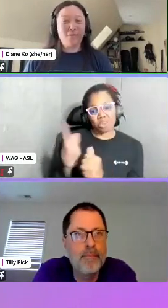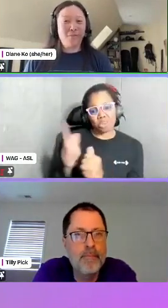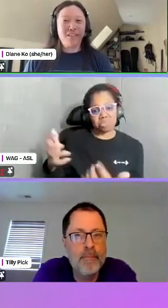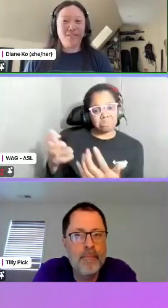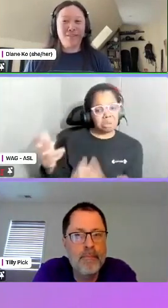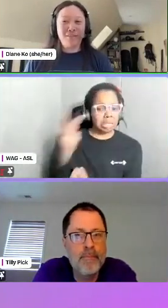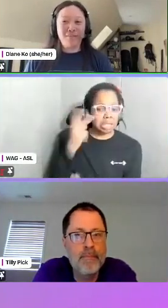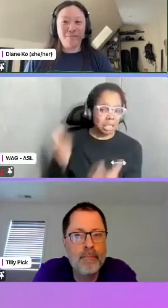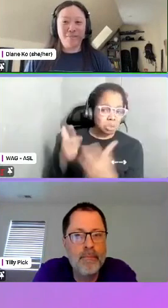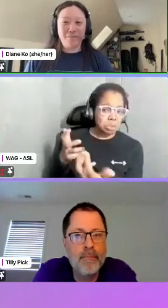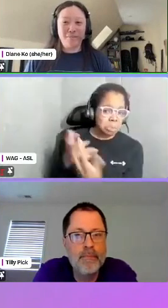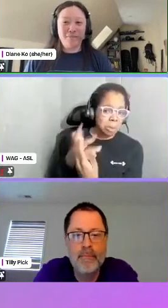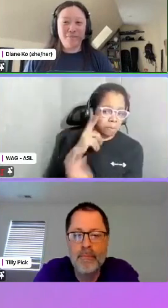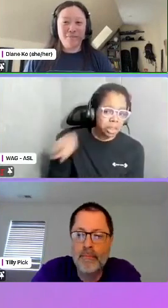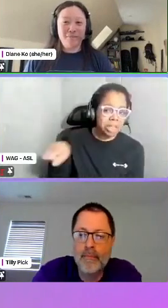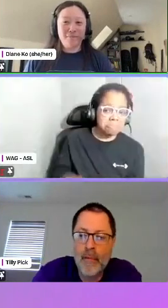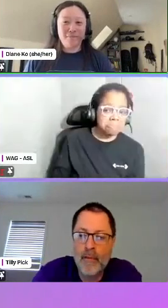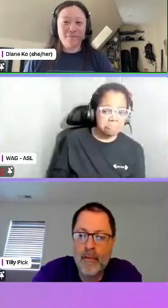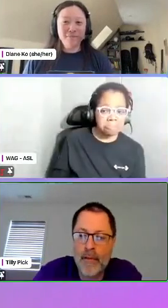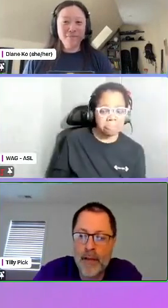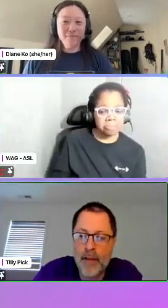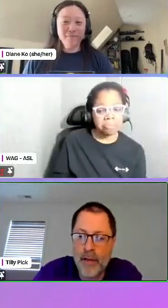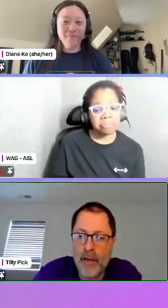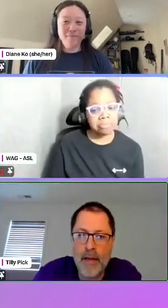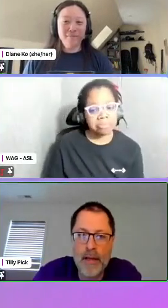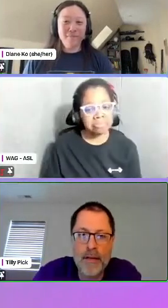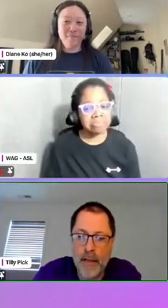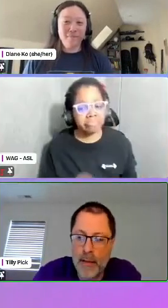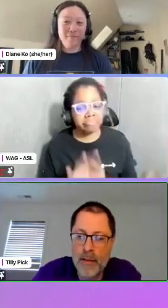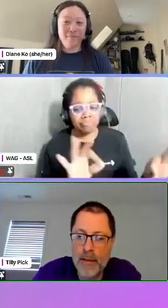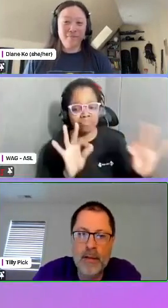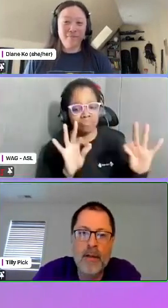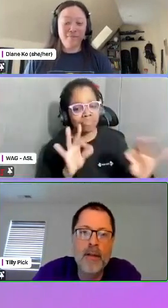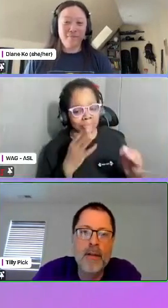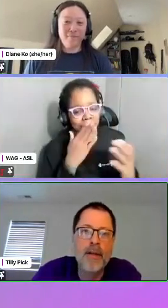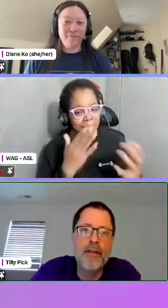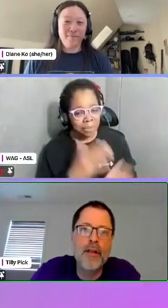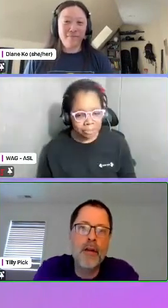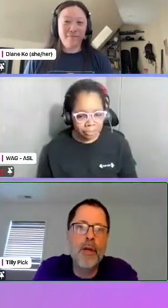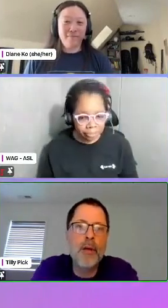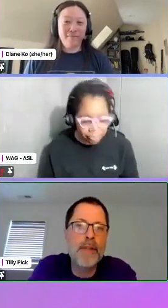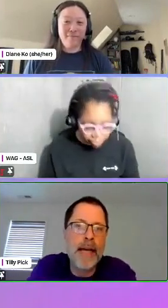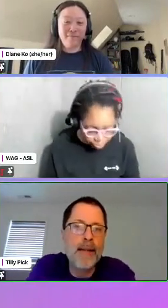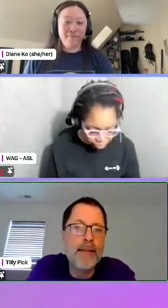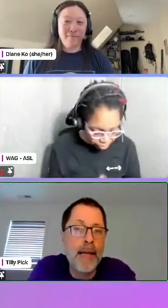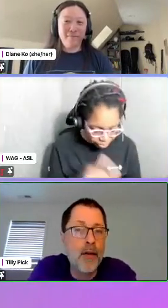become common use of React. SBA's that have accessibility challenges which unfortunately many developers who build them